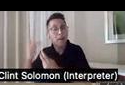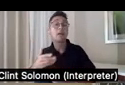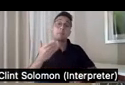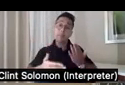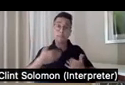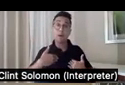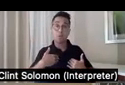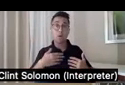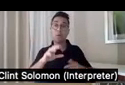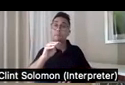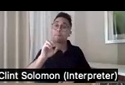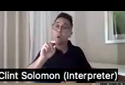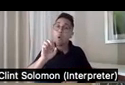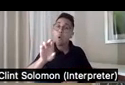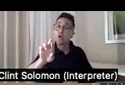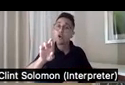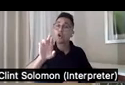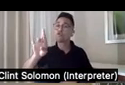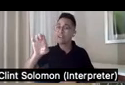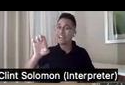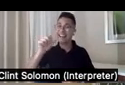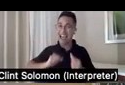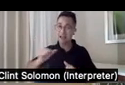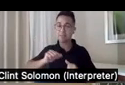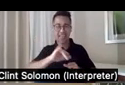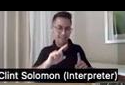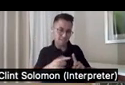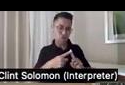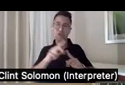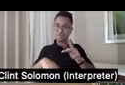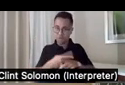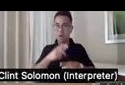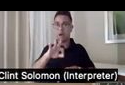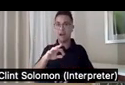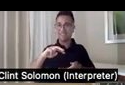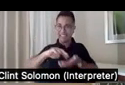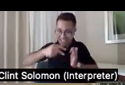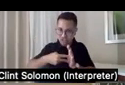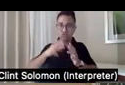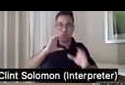those are the very first forms of intentional communication so if the child was jumping the